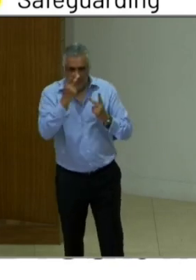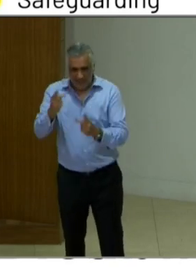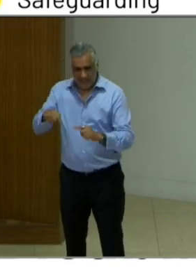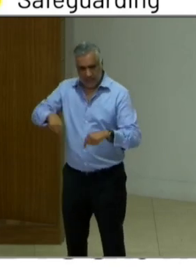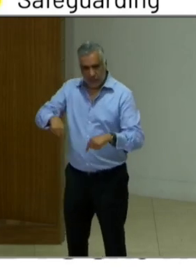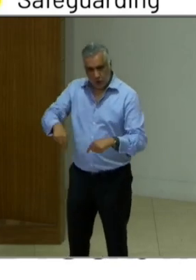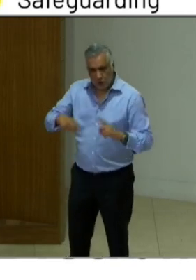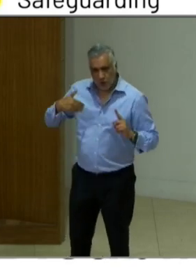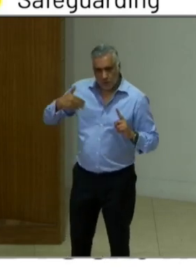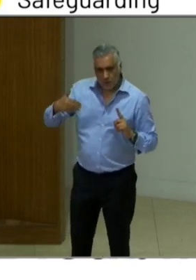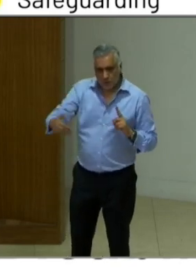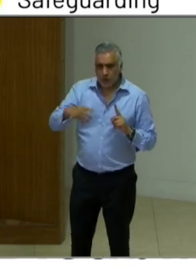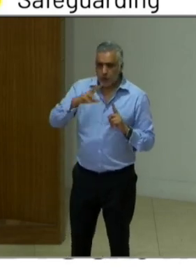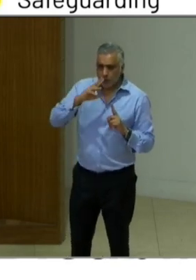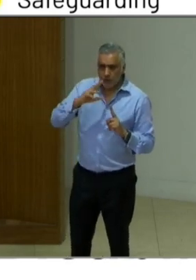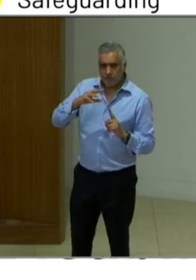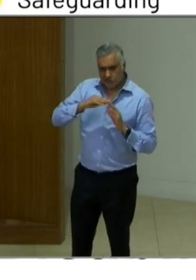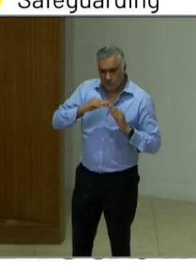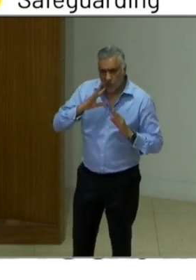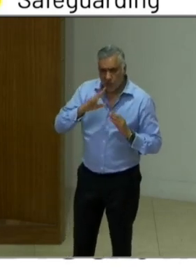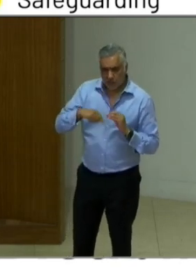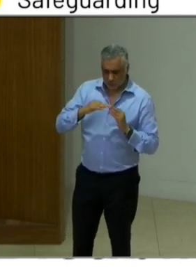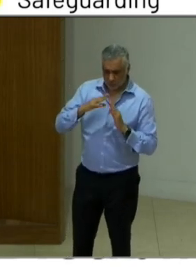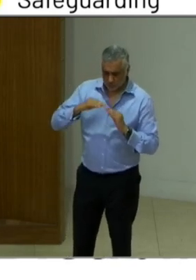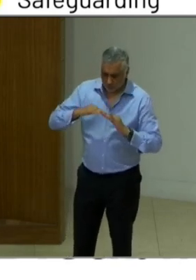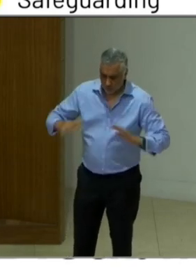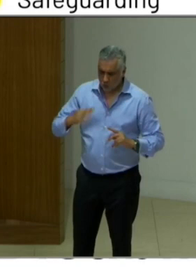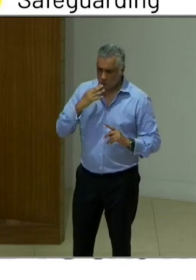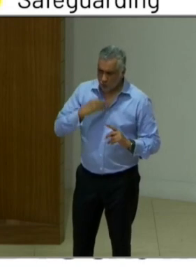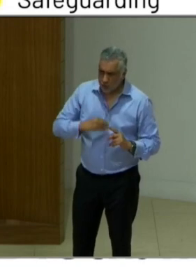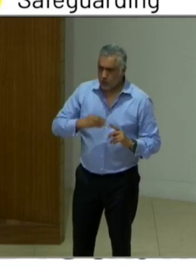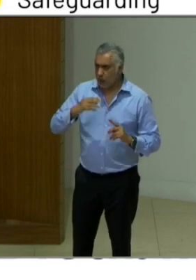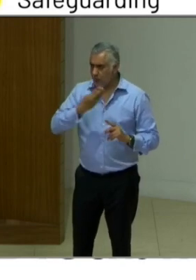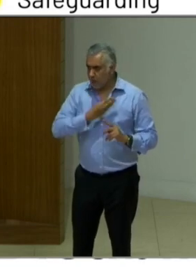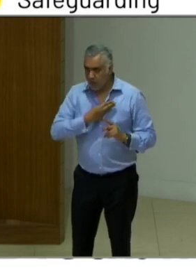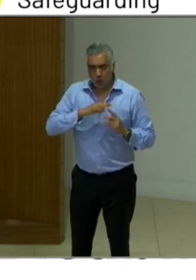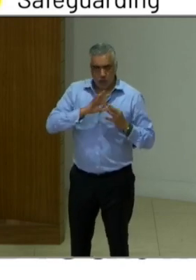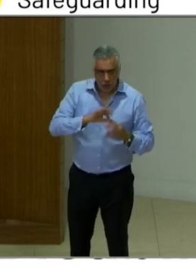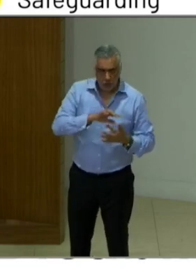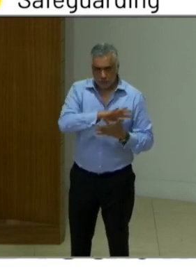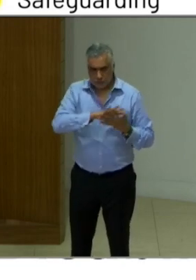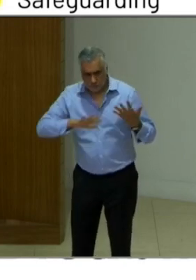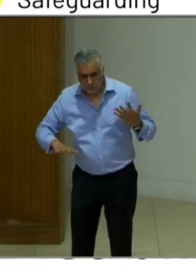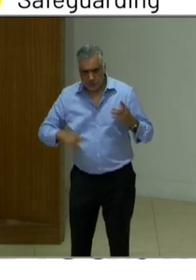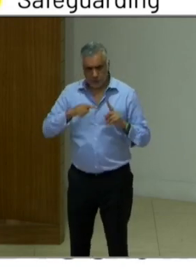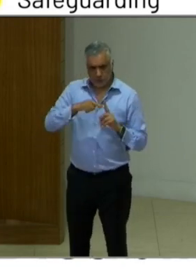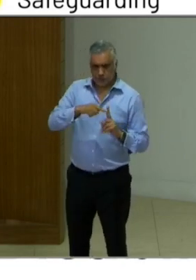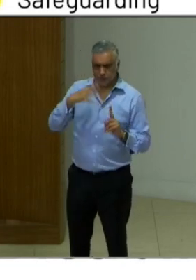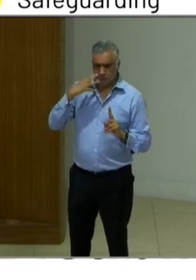as diverse as Jewish Christian relations, Papal diplomacy and the legacy of Blessed John Paul the first.